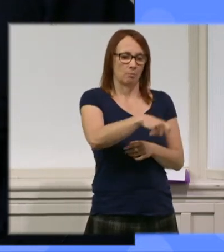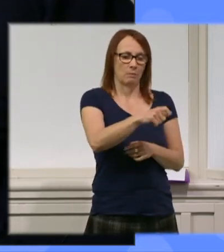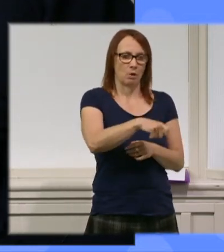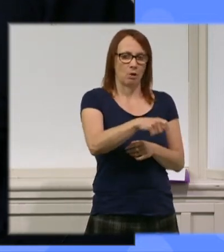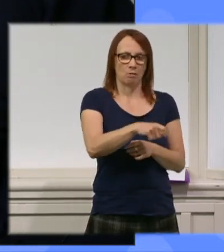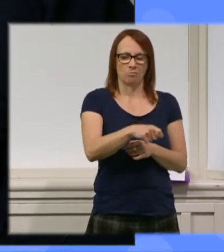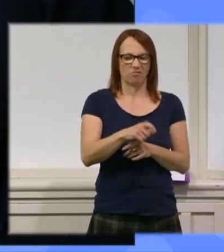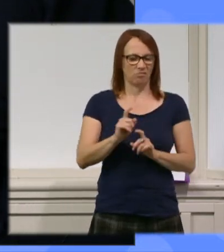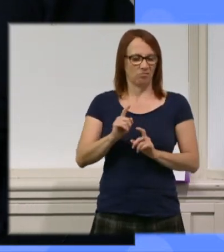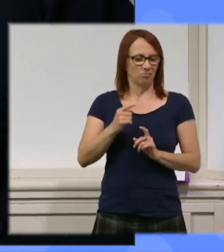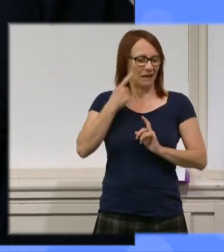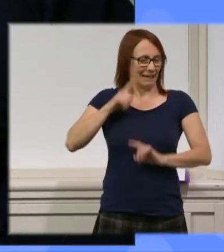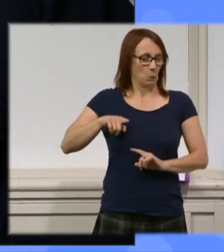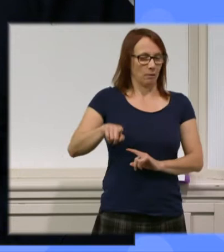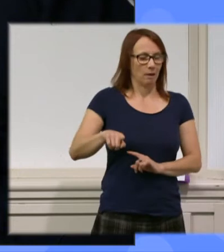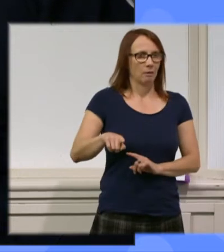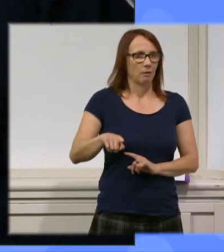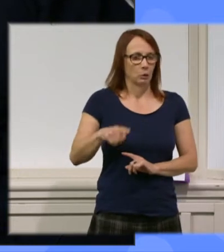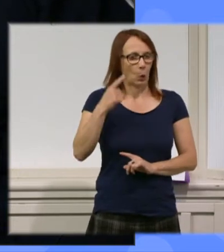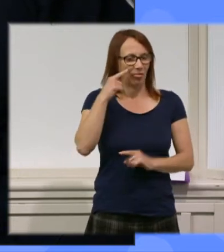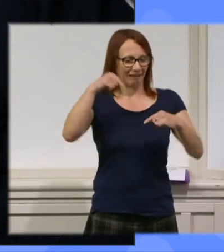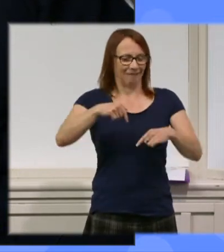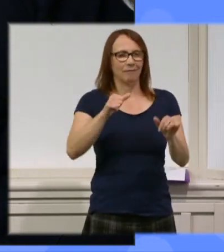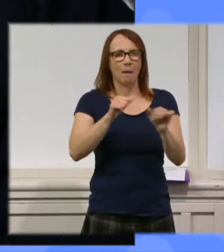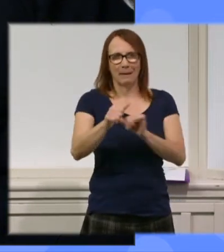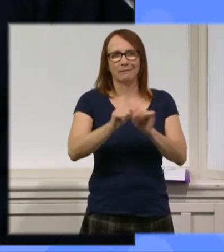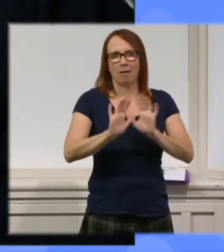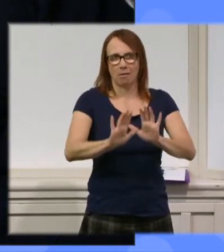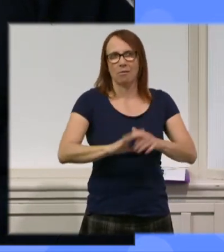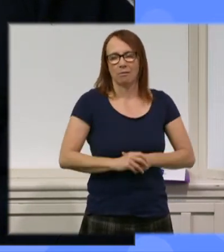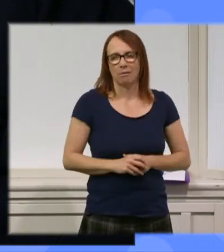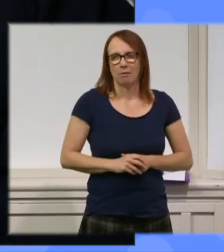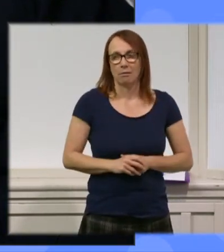would much rather have our situation of Scotland all actually for your